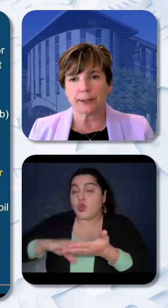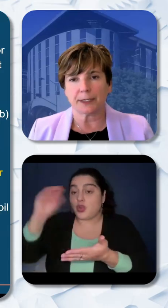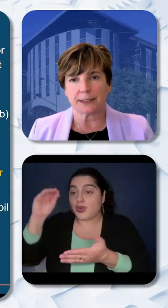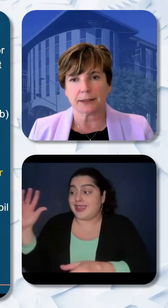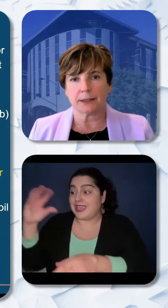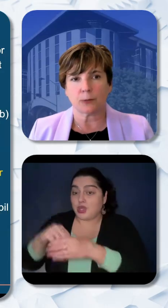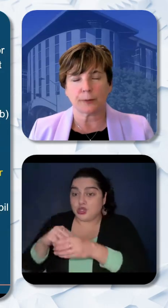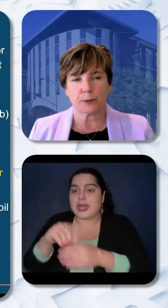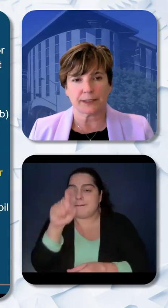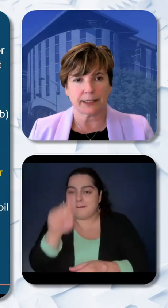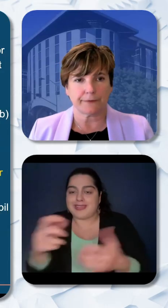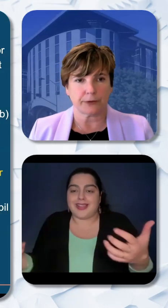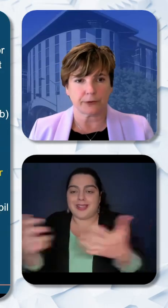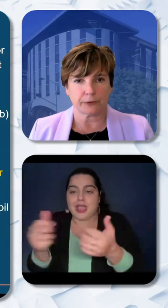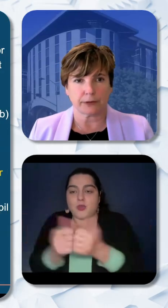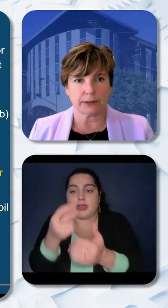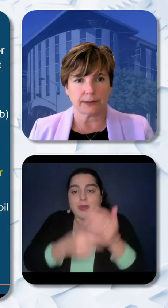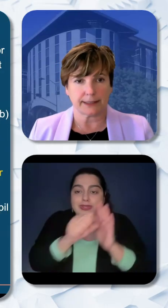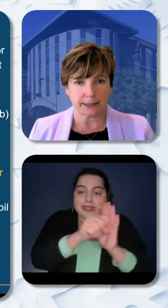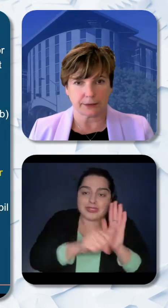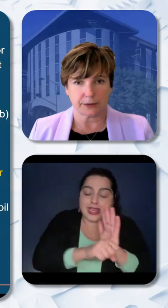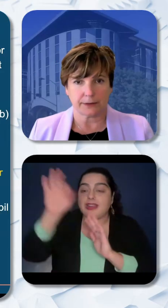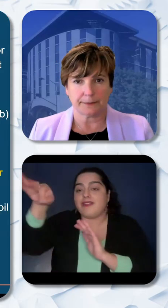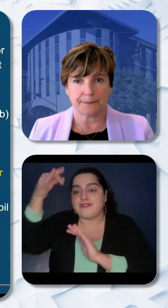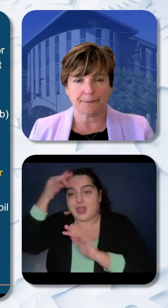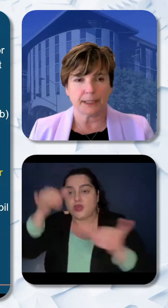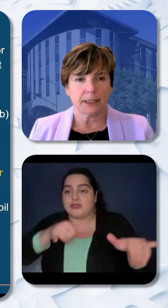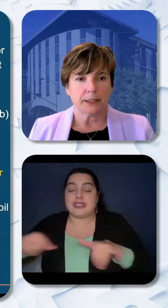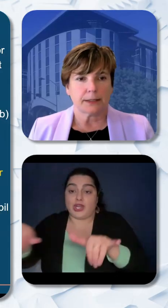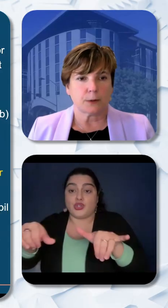and it must align with both state and federal standards.